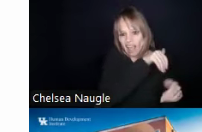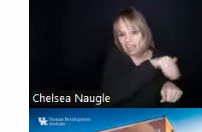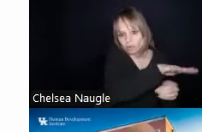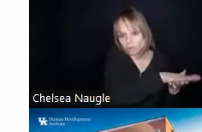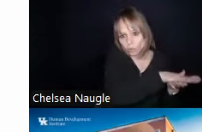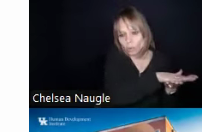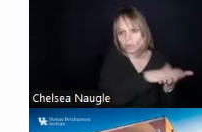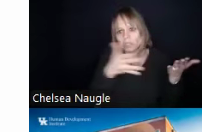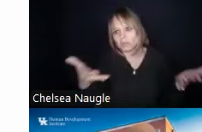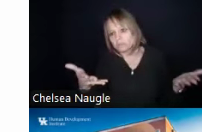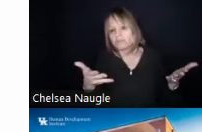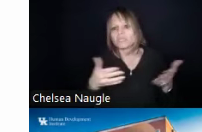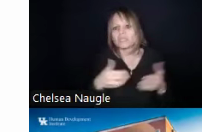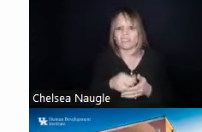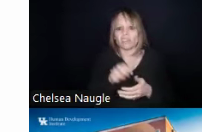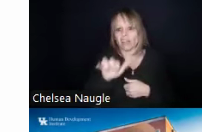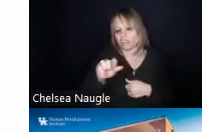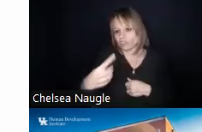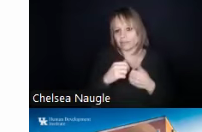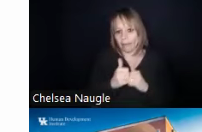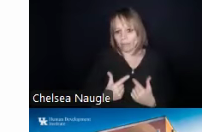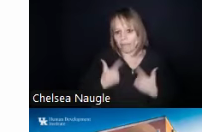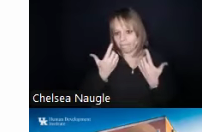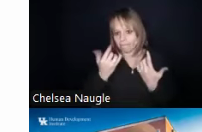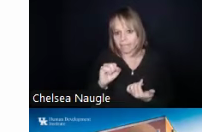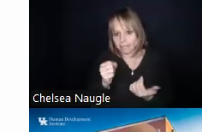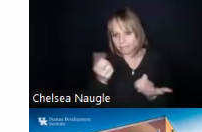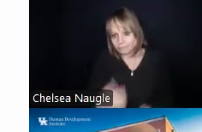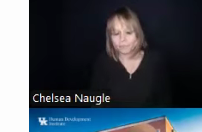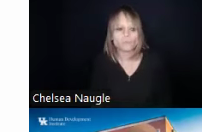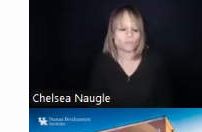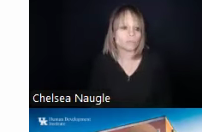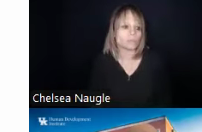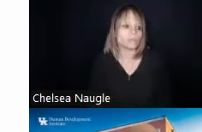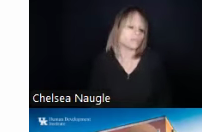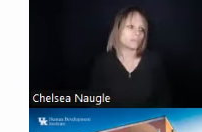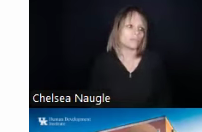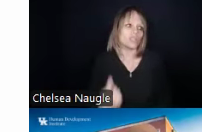as they are in the real world, if you will. Um, and then one of the things that is interesting though is that